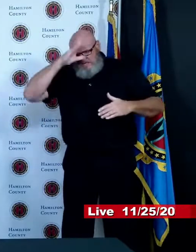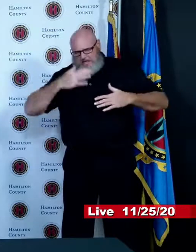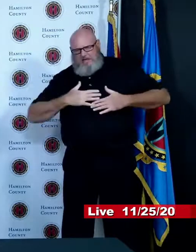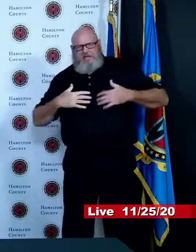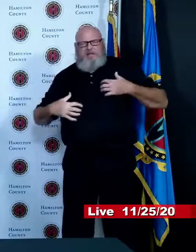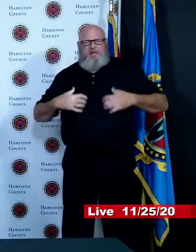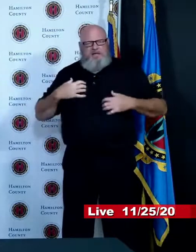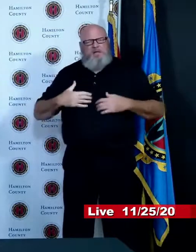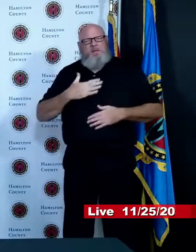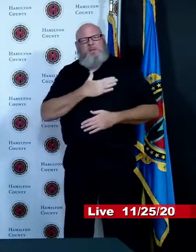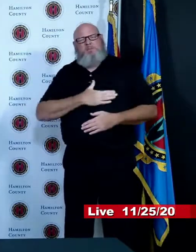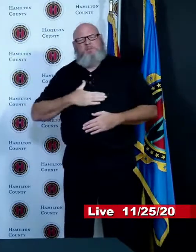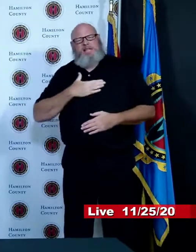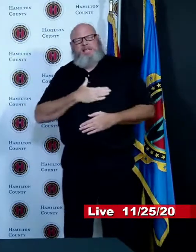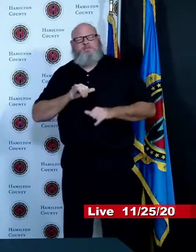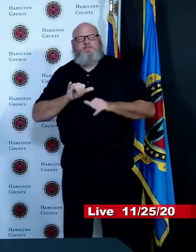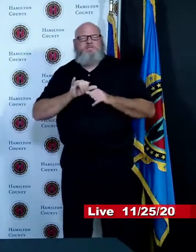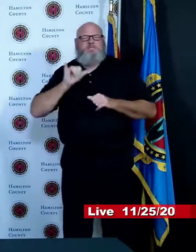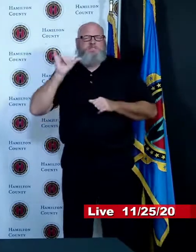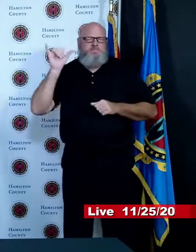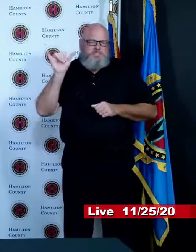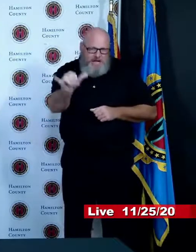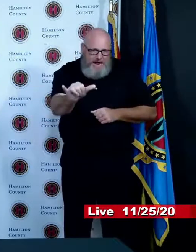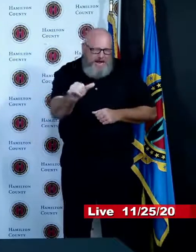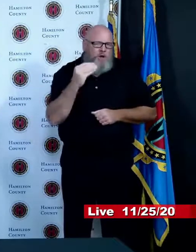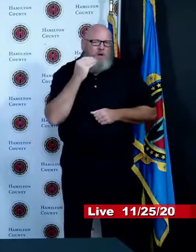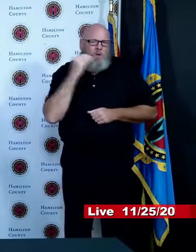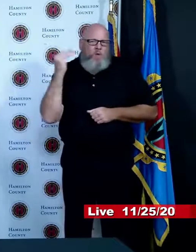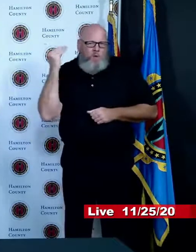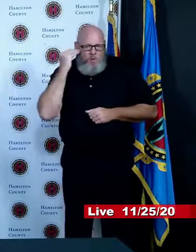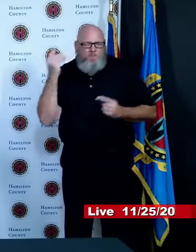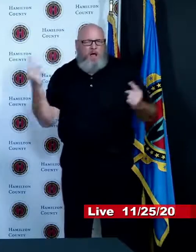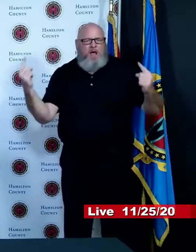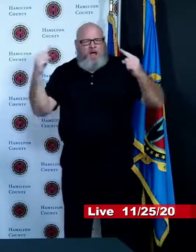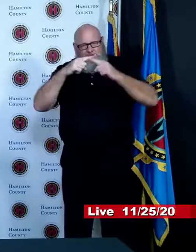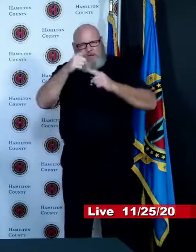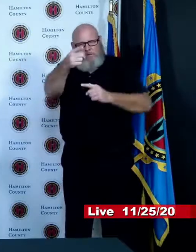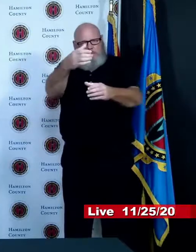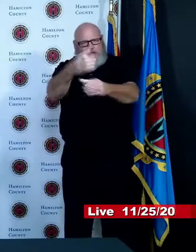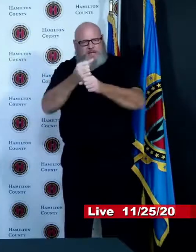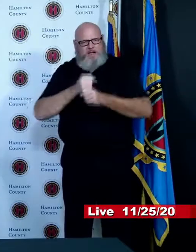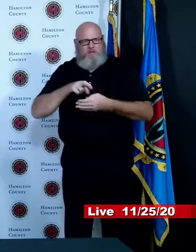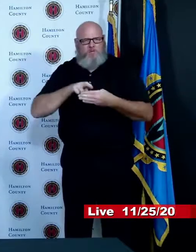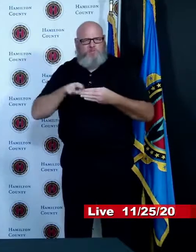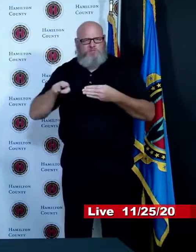for slowing the spread of Covid-19. let's take a peek right now at the case numbers for Hamilton County